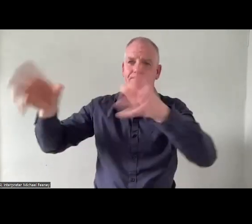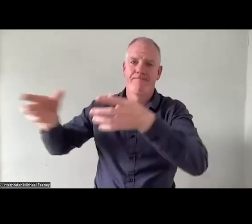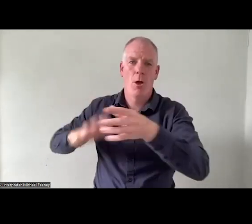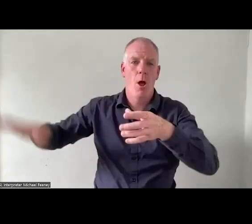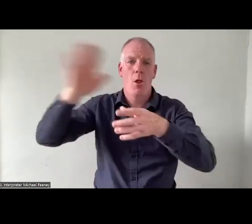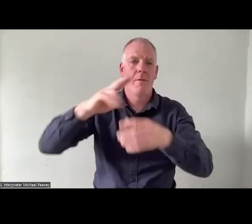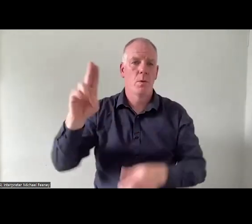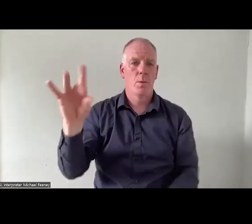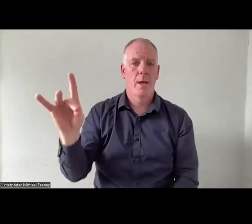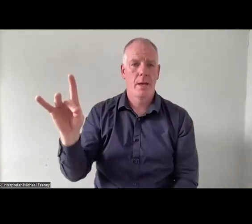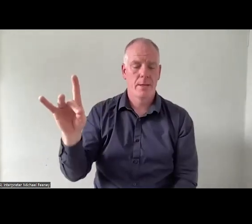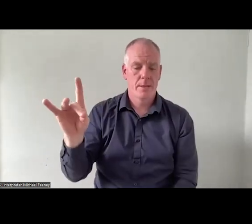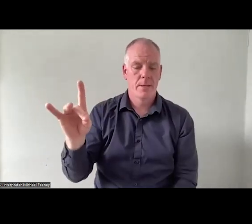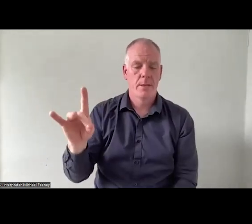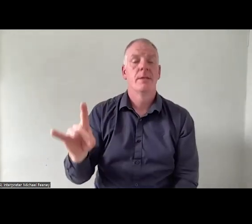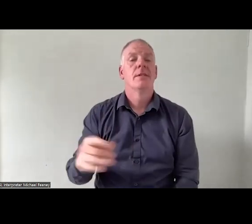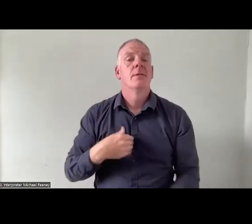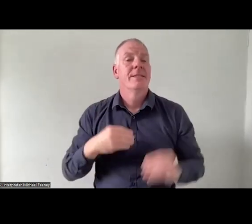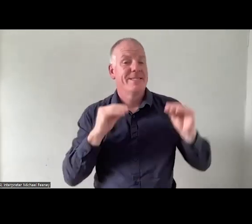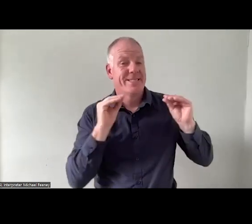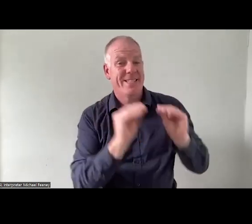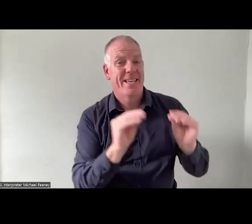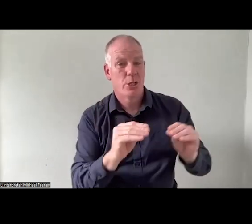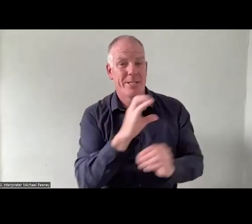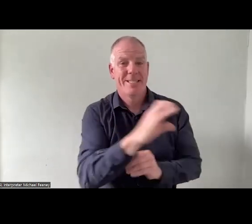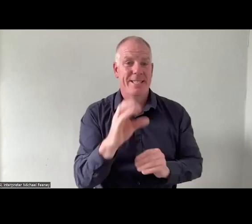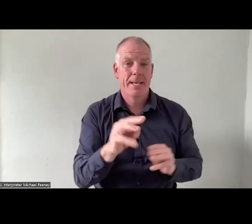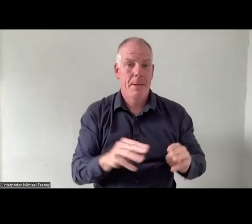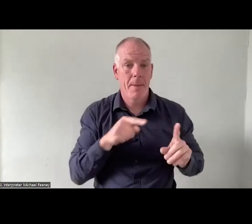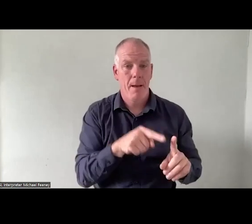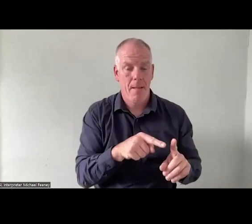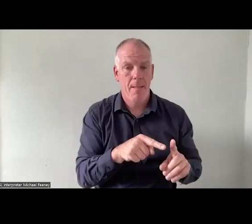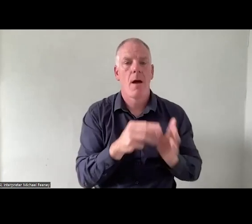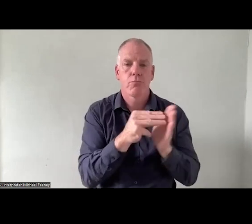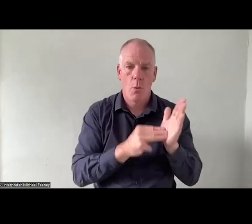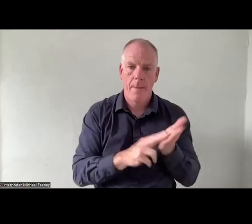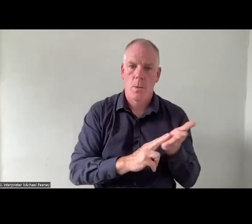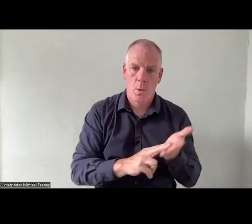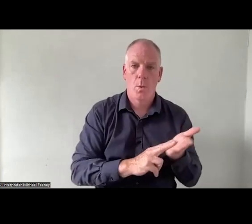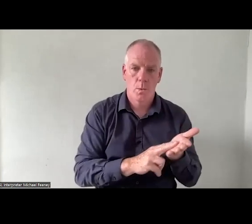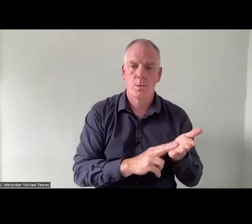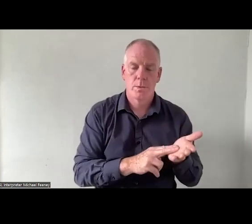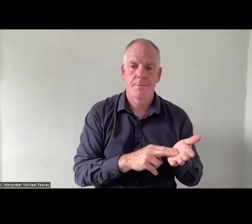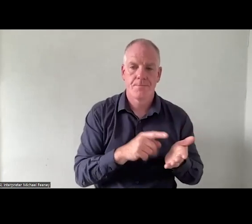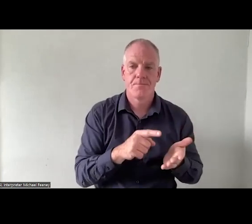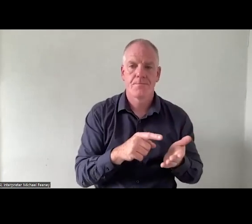We then trained captioners on the software that we wrote with Stagetext